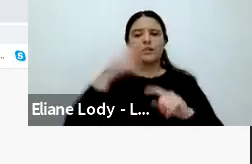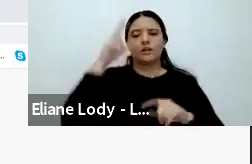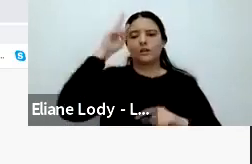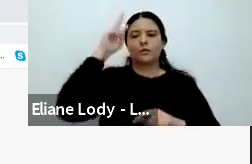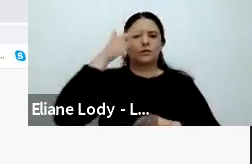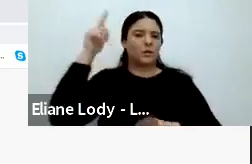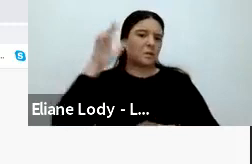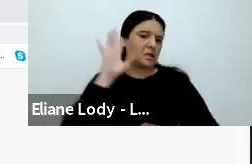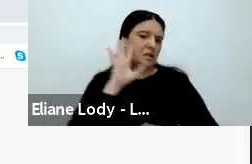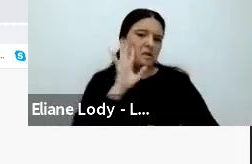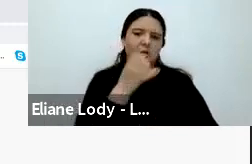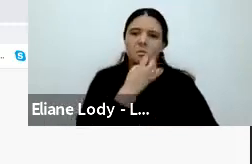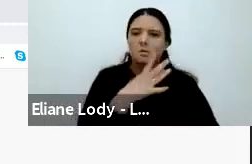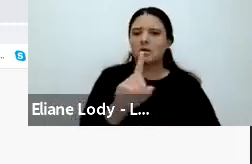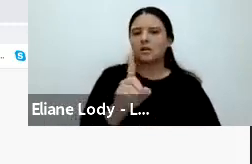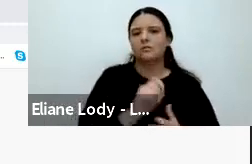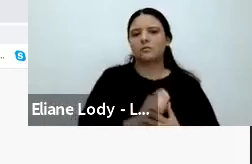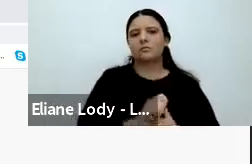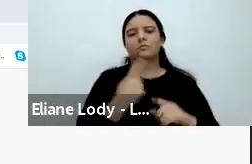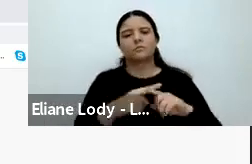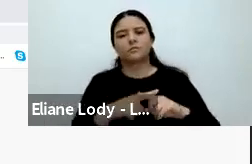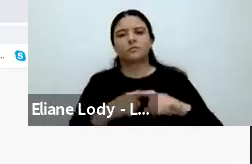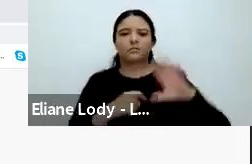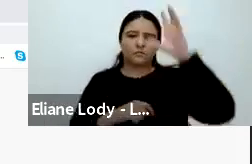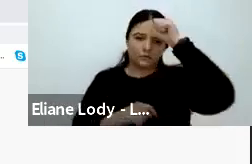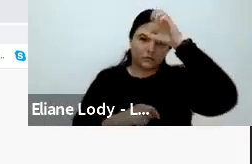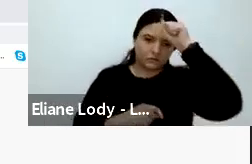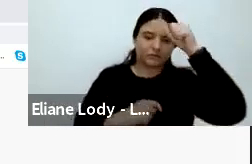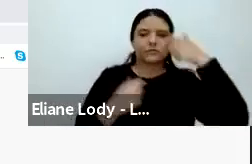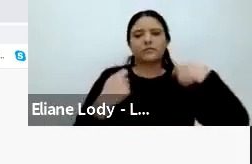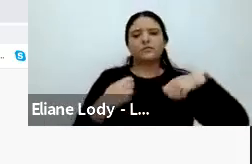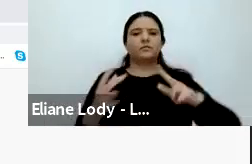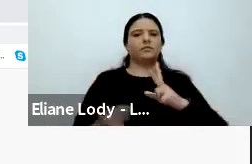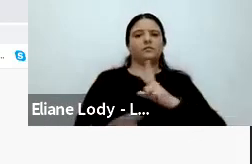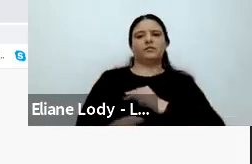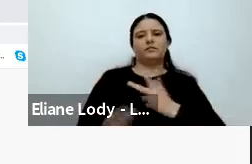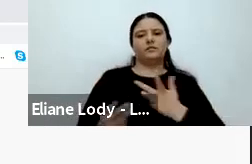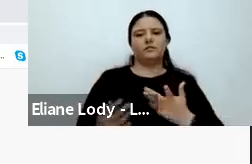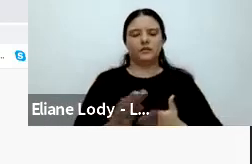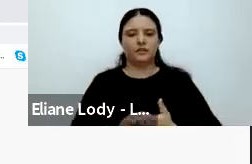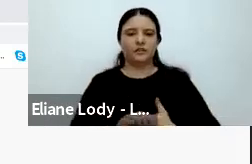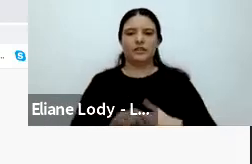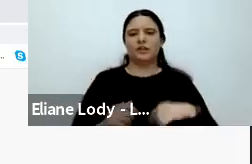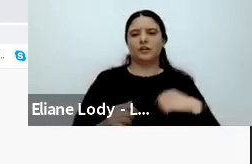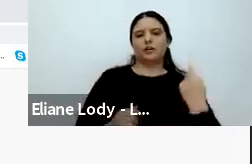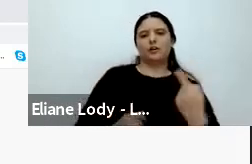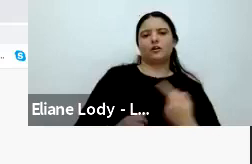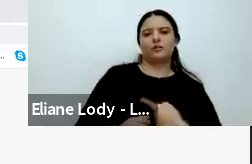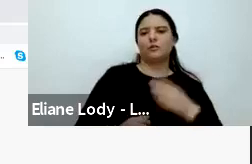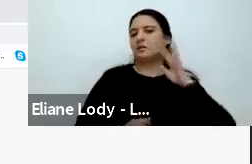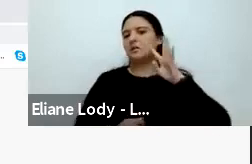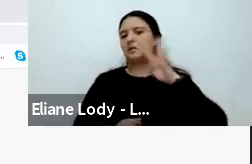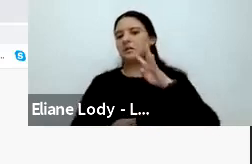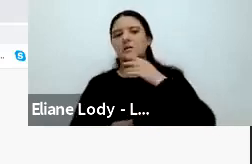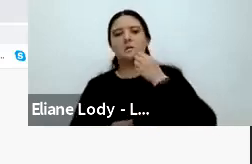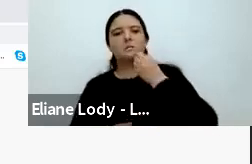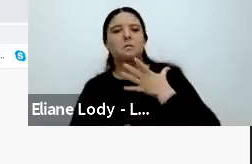know. ou get ou get to, you would have to learn get to, you would have to learn. Jesus we're not that. we're not that great. really